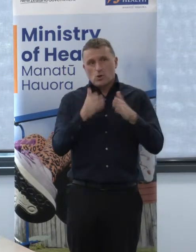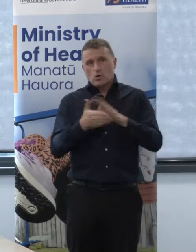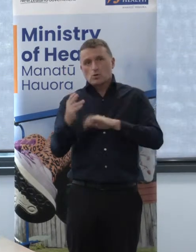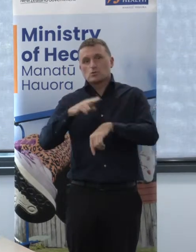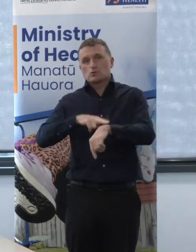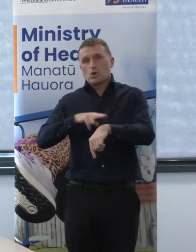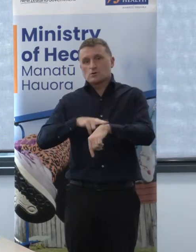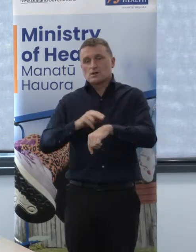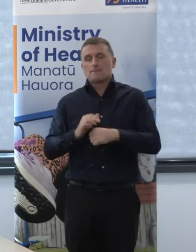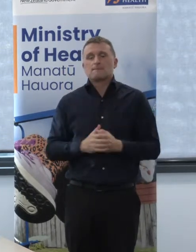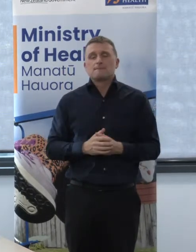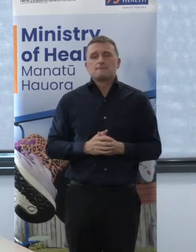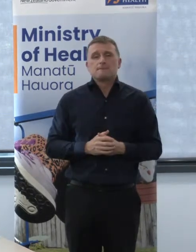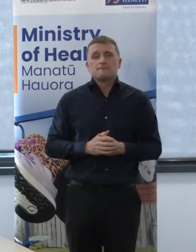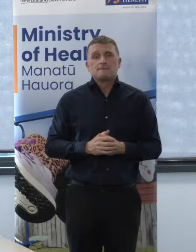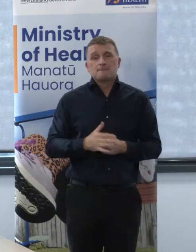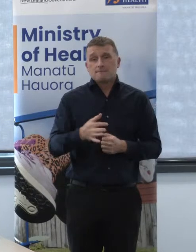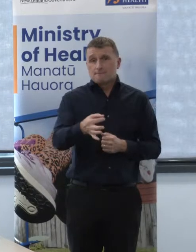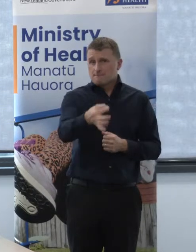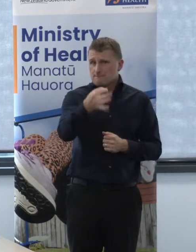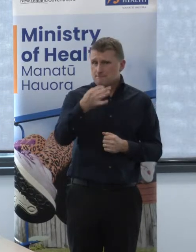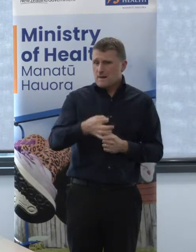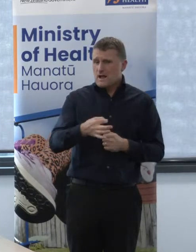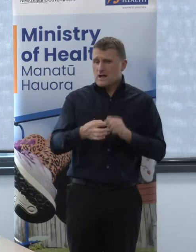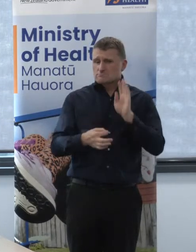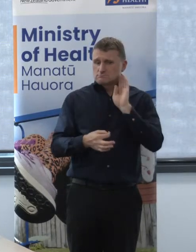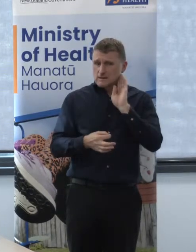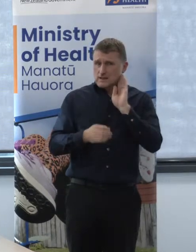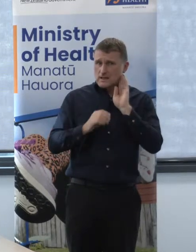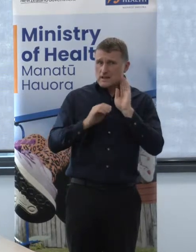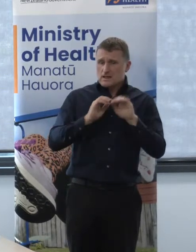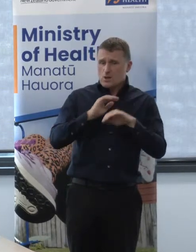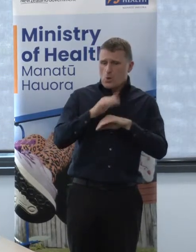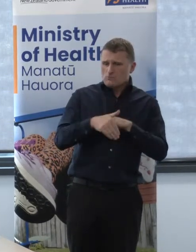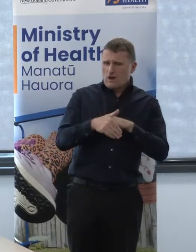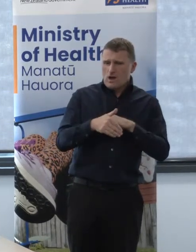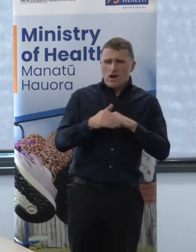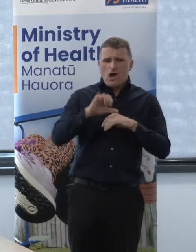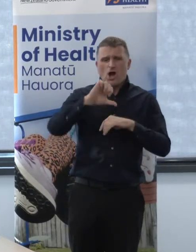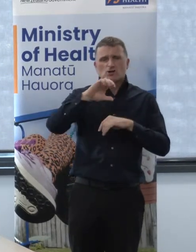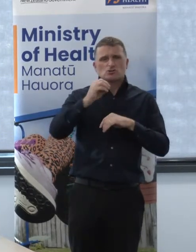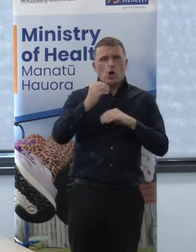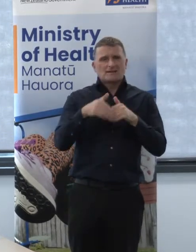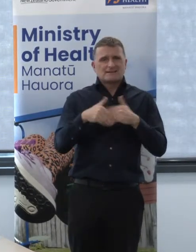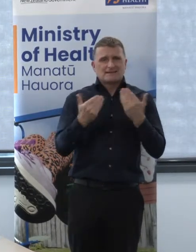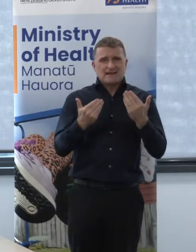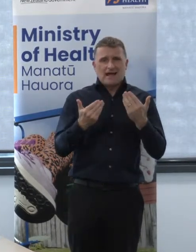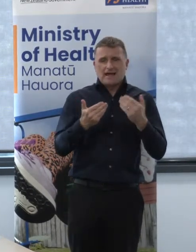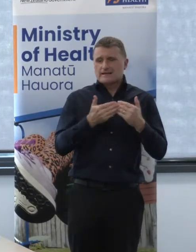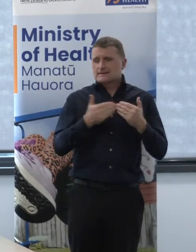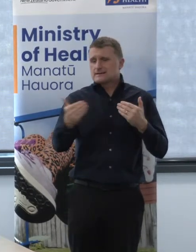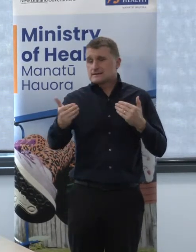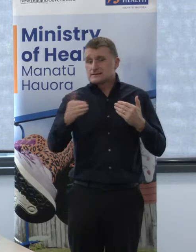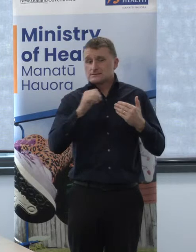doctors and what to do.